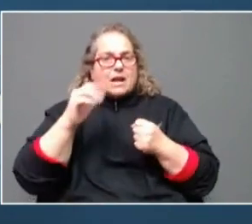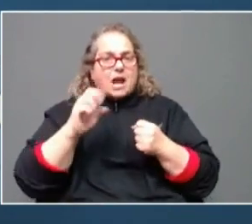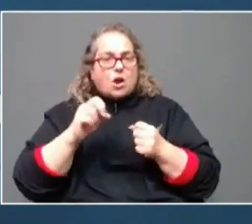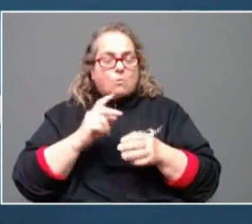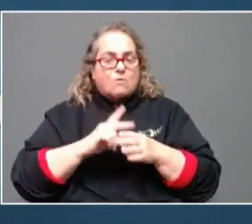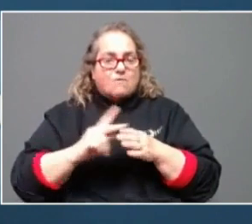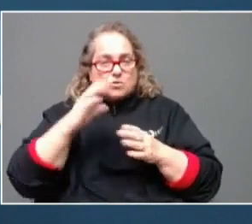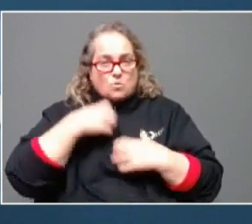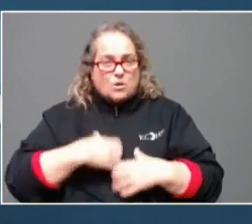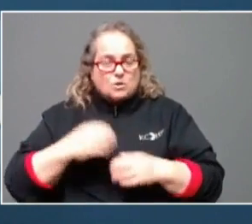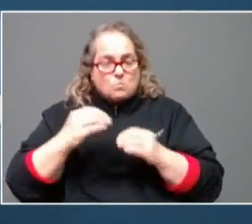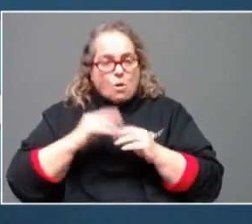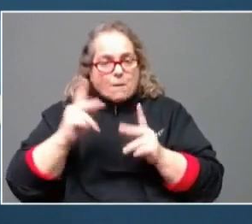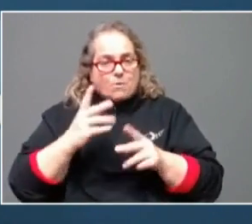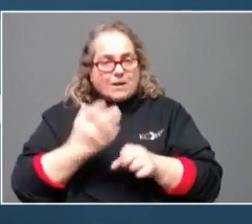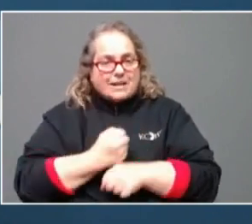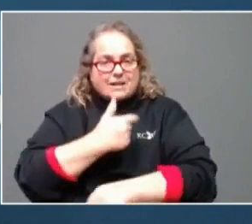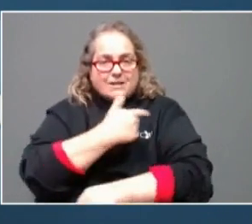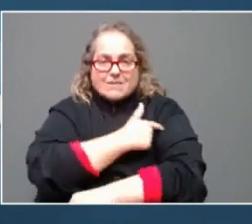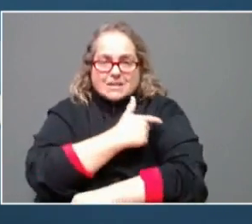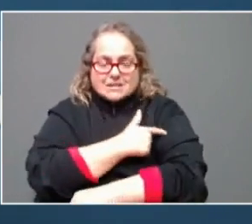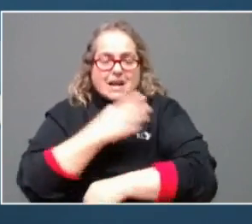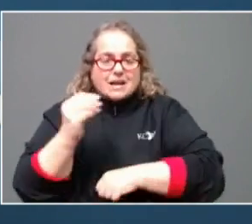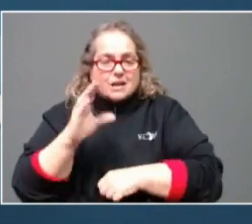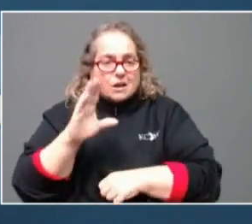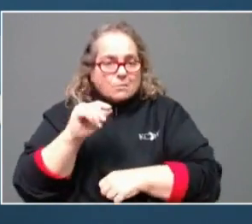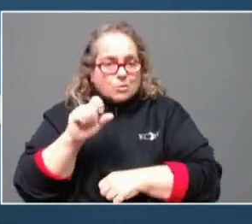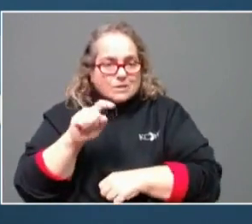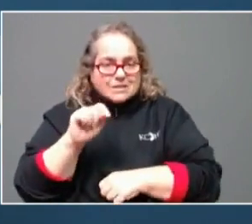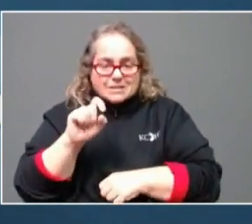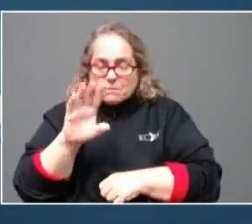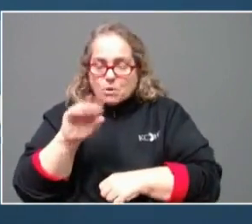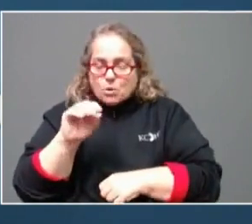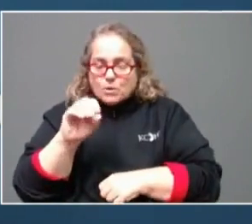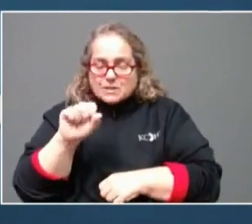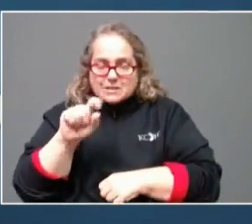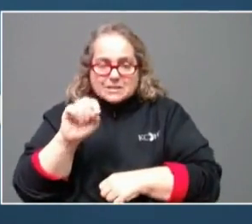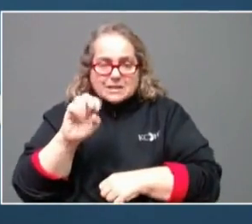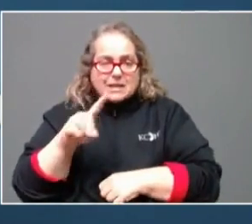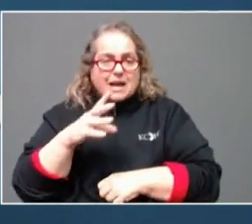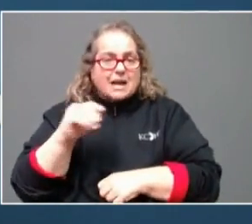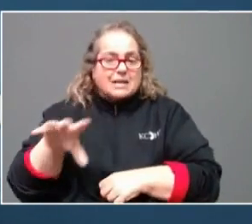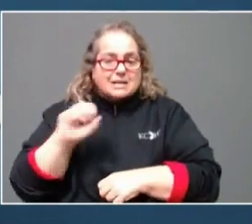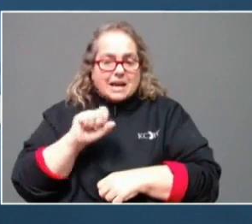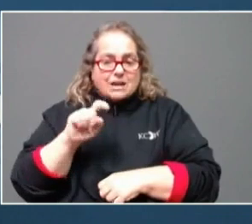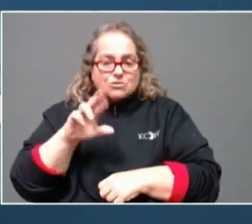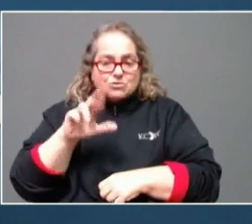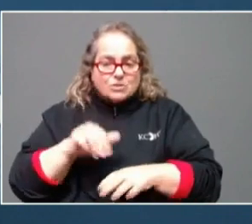get vaccinated and boosted um and take extra steps to to prevent the spread.